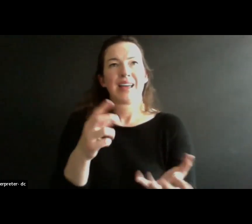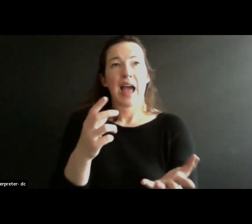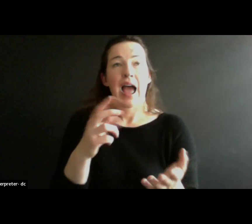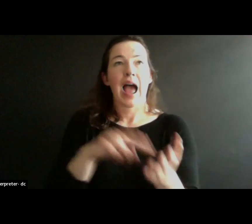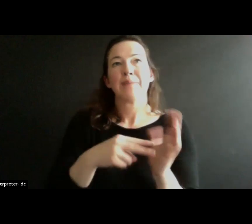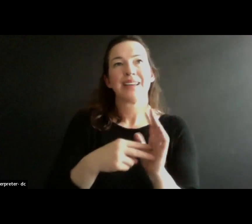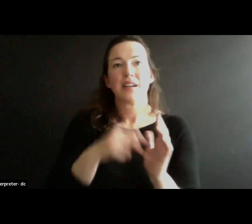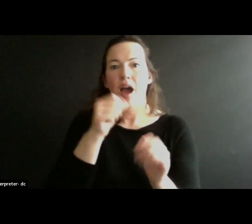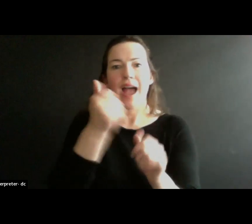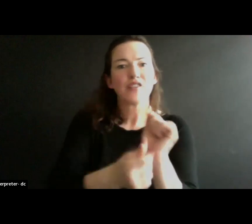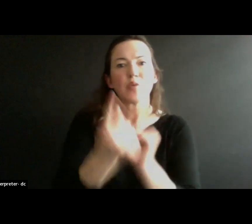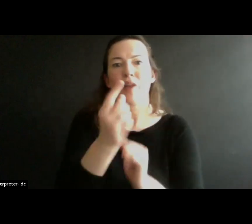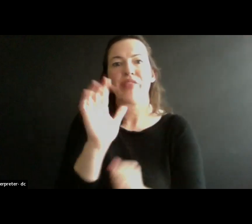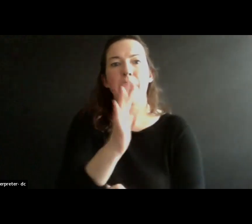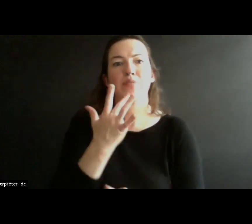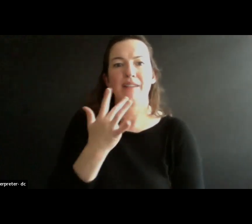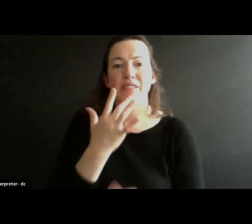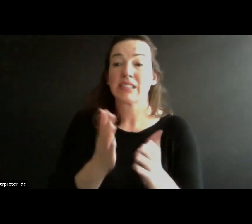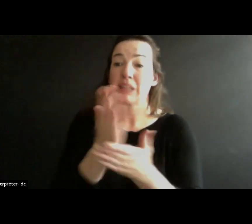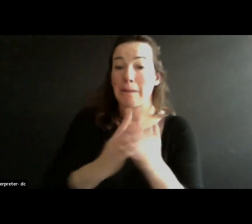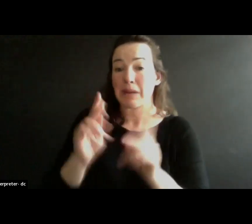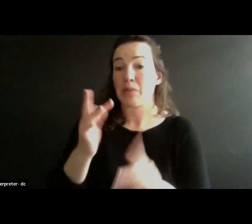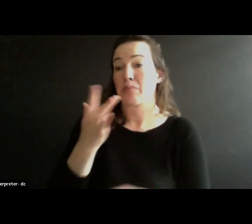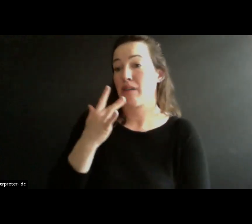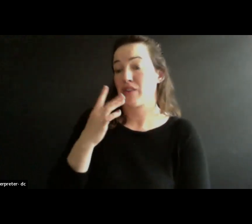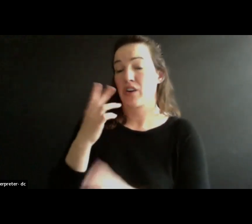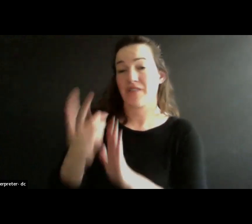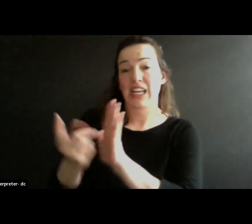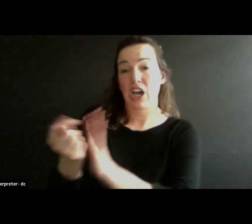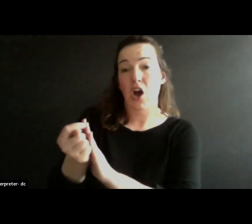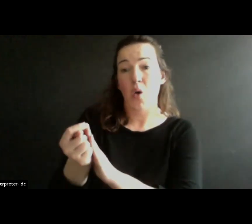everybody. Most people like video, you know, they go in Youtube and nursing. That's fine.